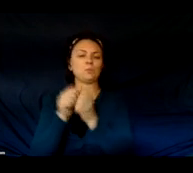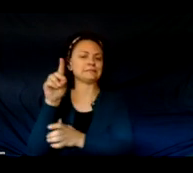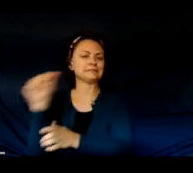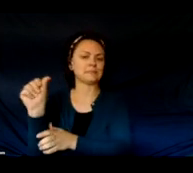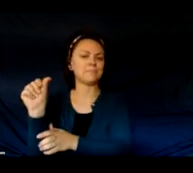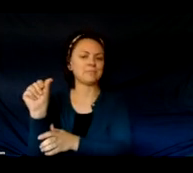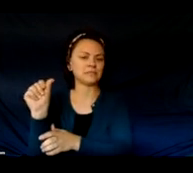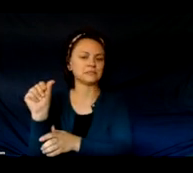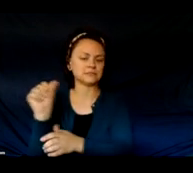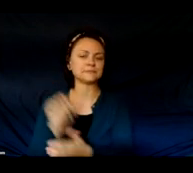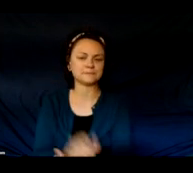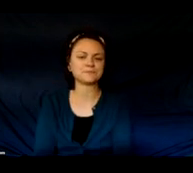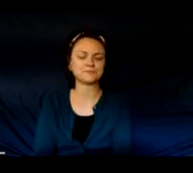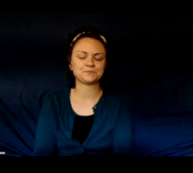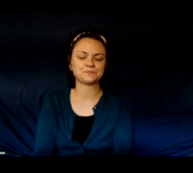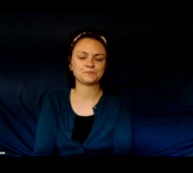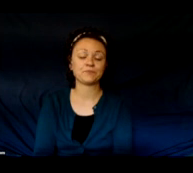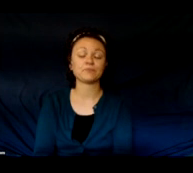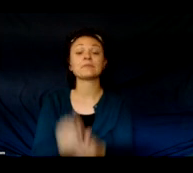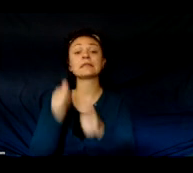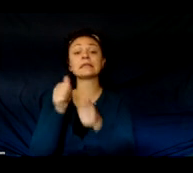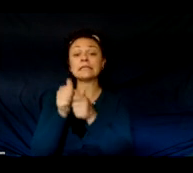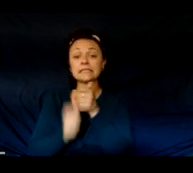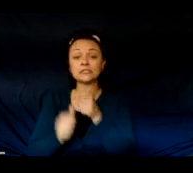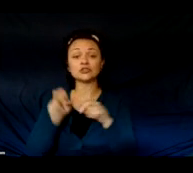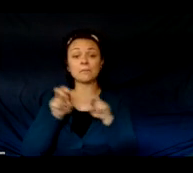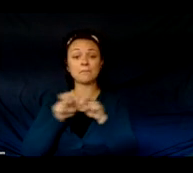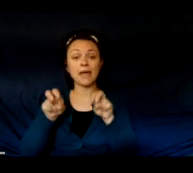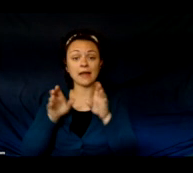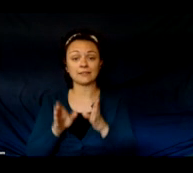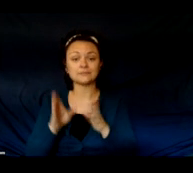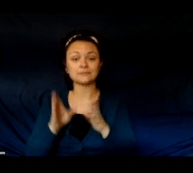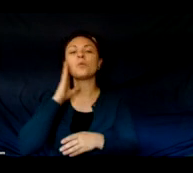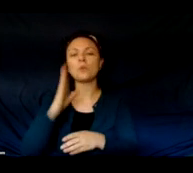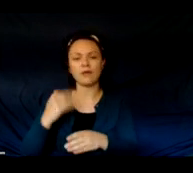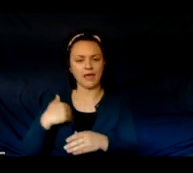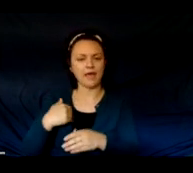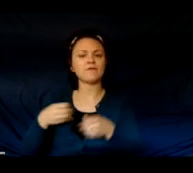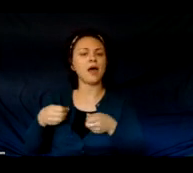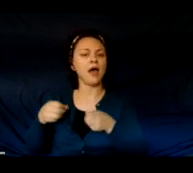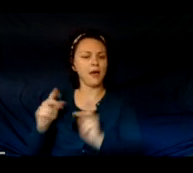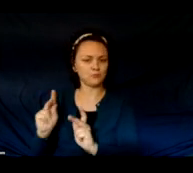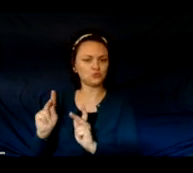Each panelist will have an opportunity to introduce themselves briefly.